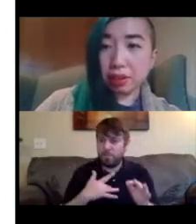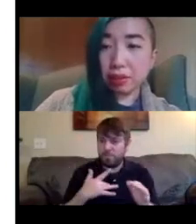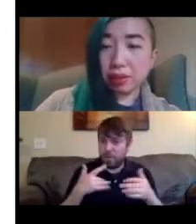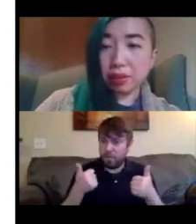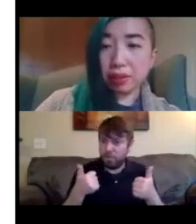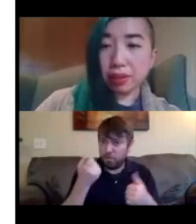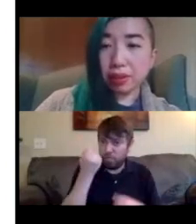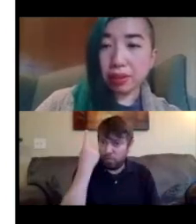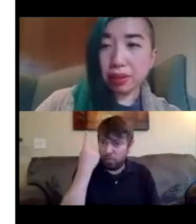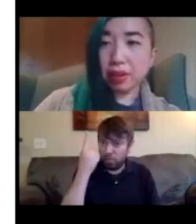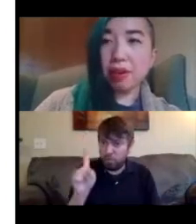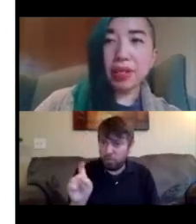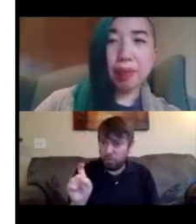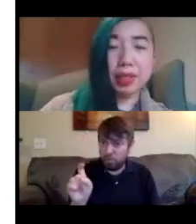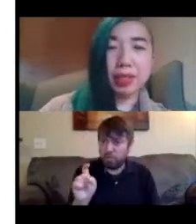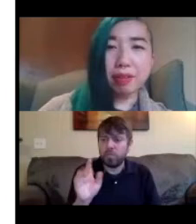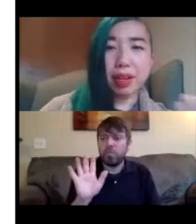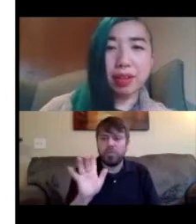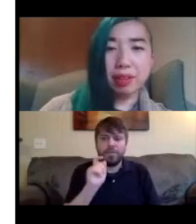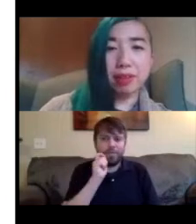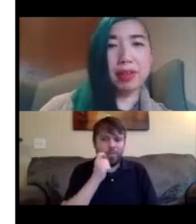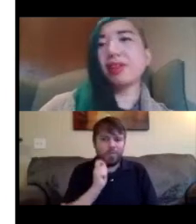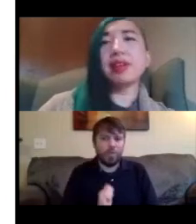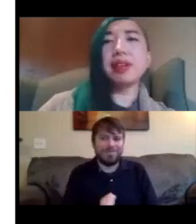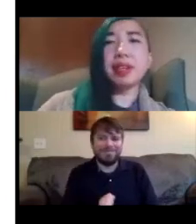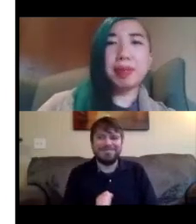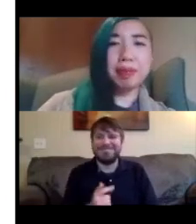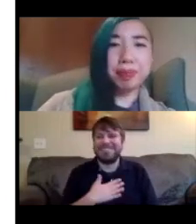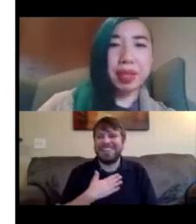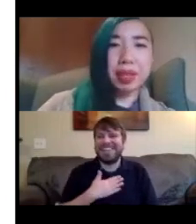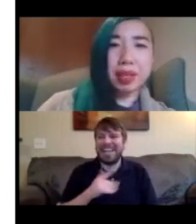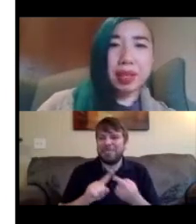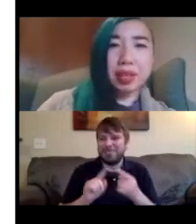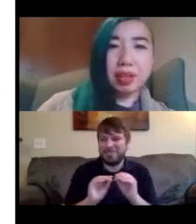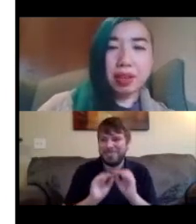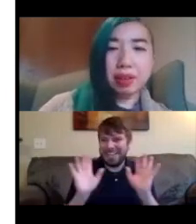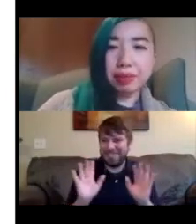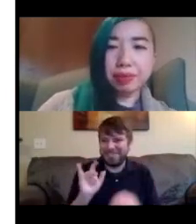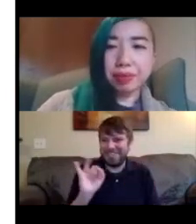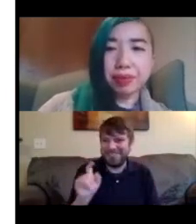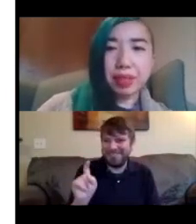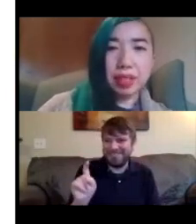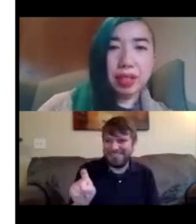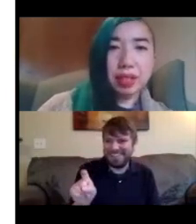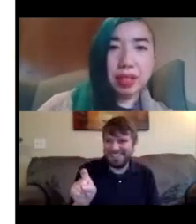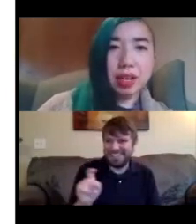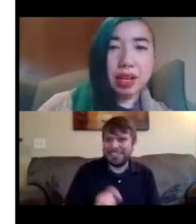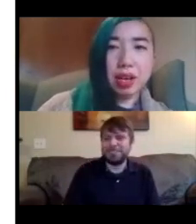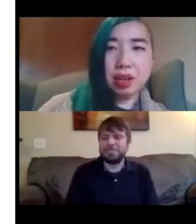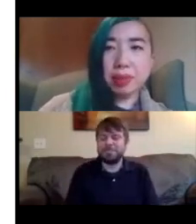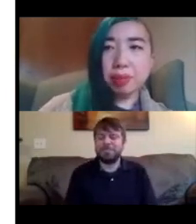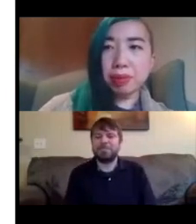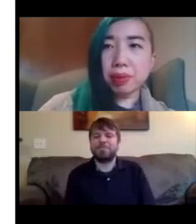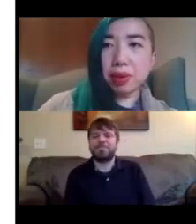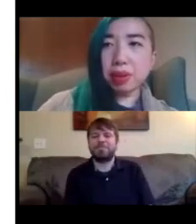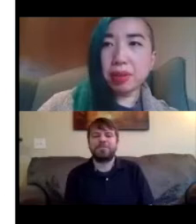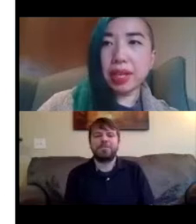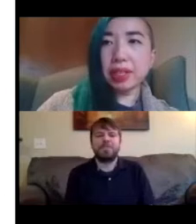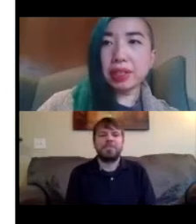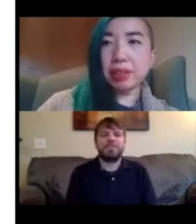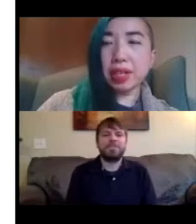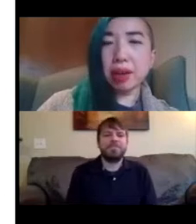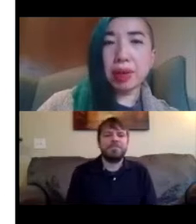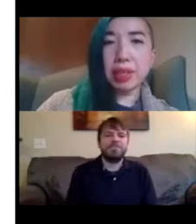Cool. Always happy to clarify if need be. So before we get into it, I want us to